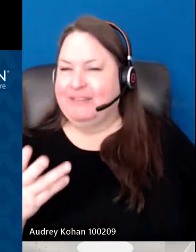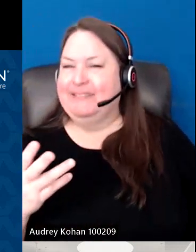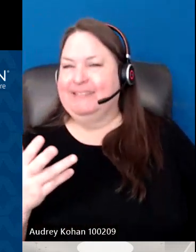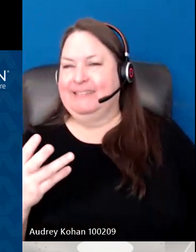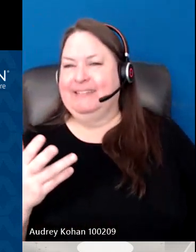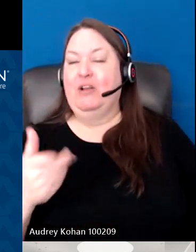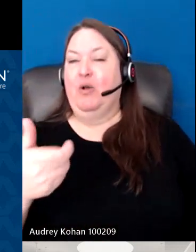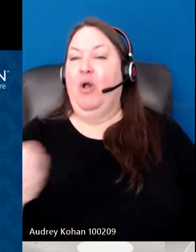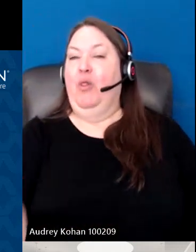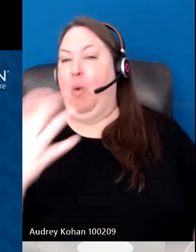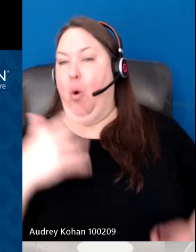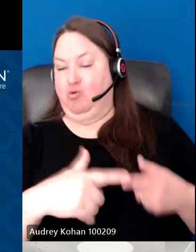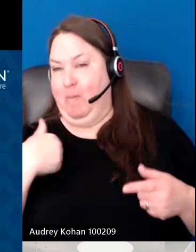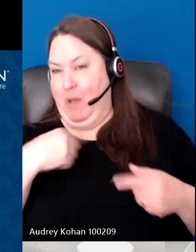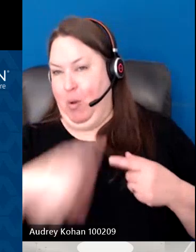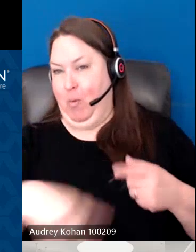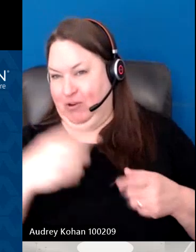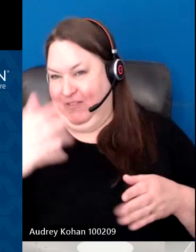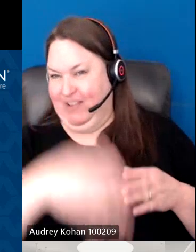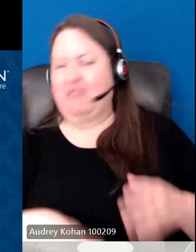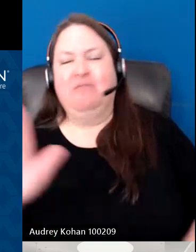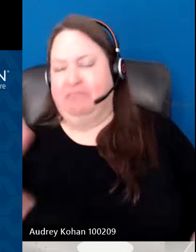throw it back to me when you're when you're done go no go ahead Drew you're good go ahead